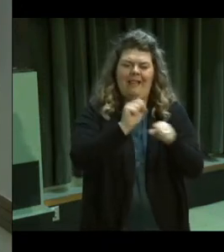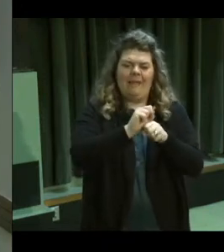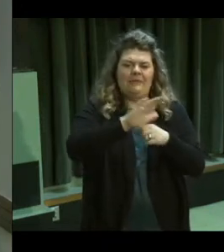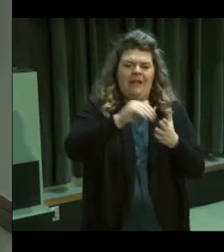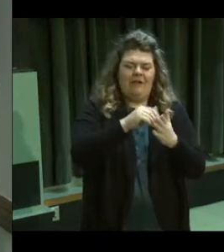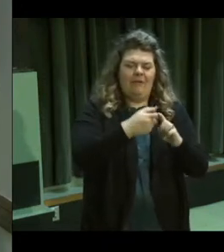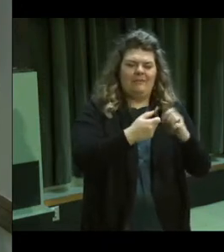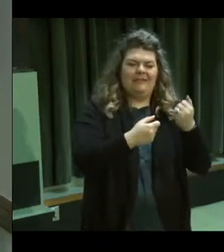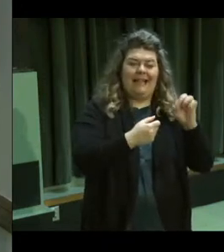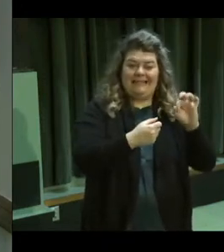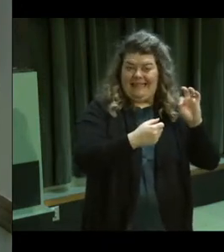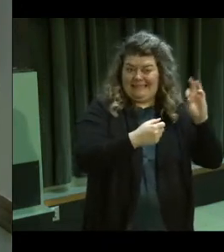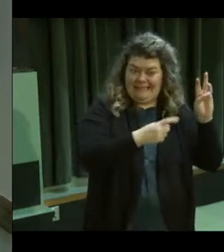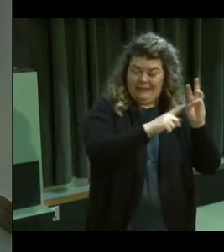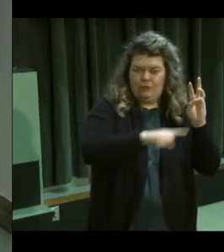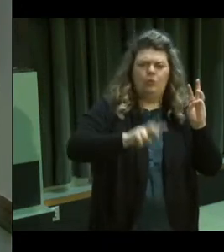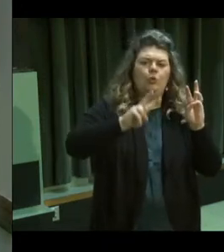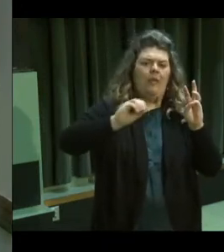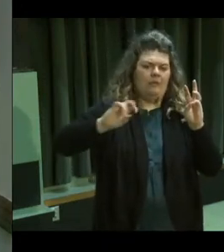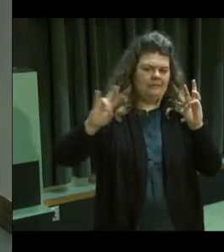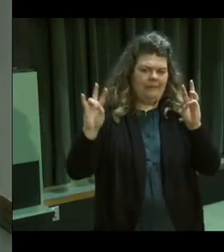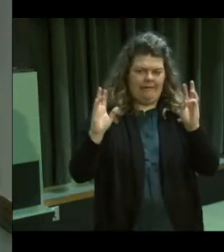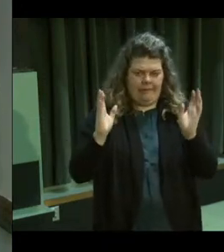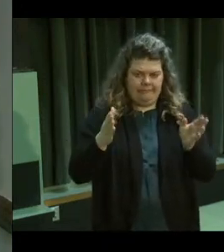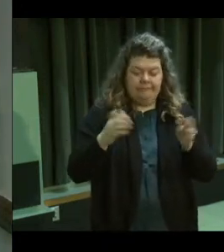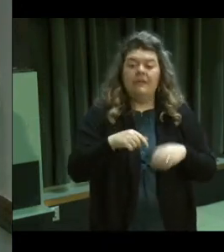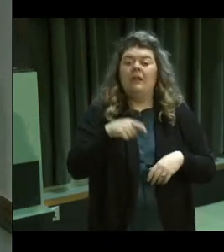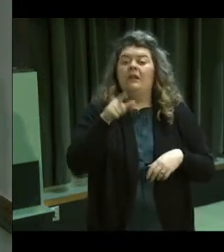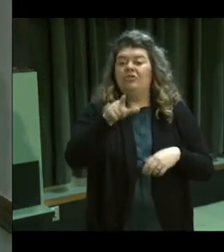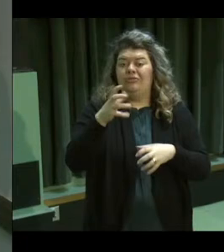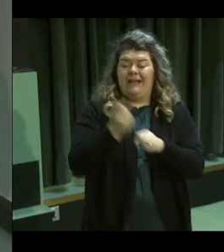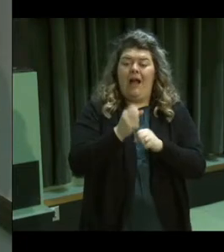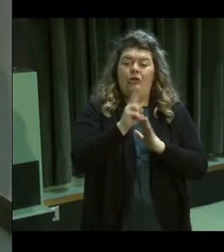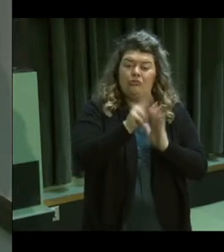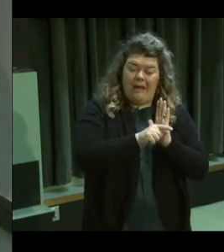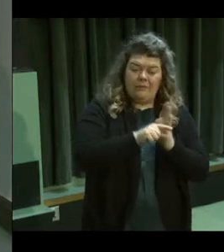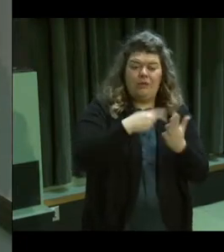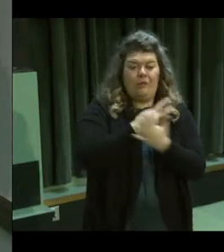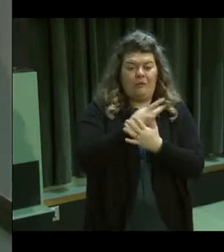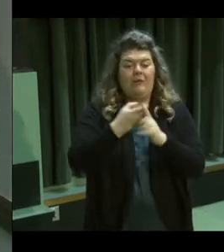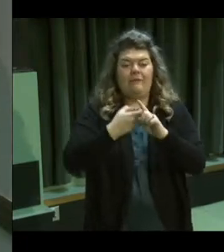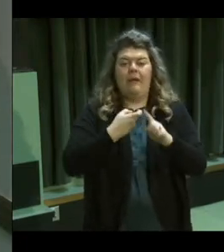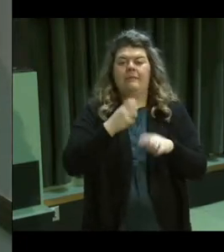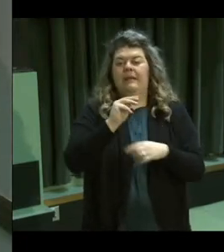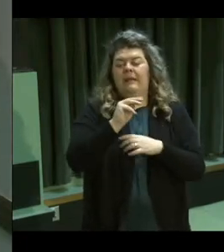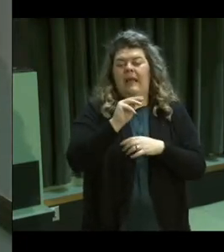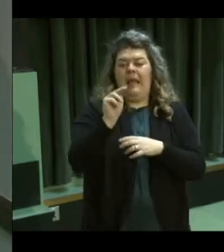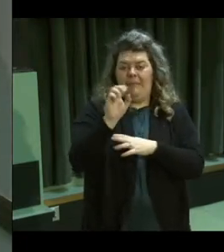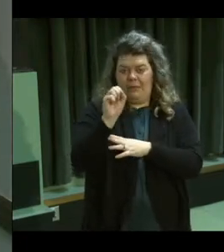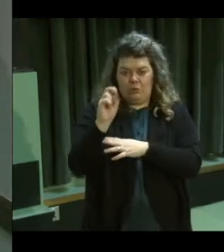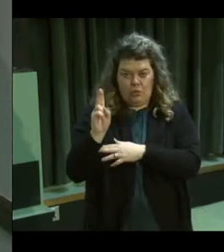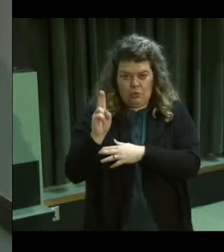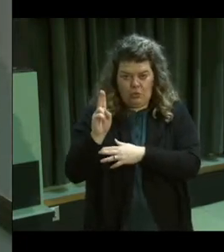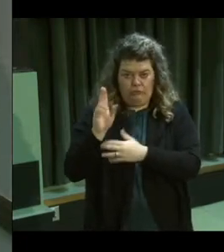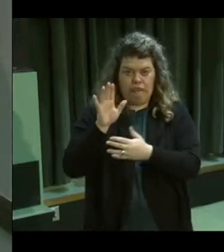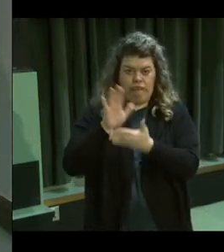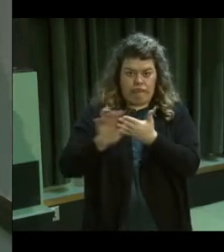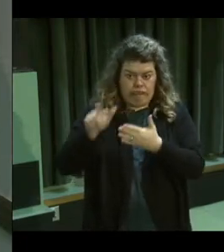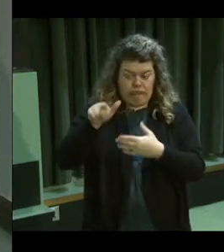from 1996 until 2007. Michelle received undergraduate and